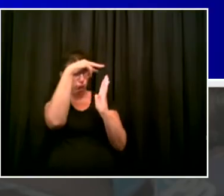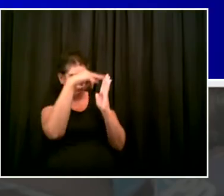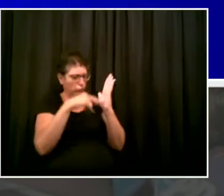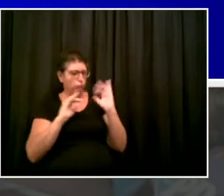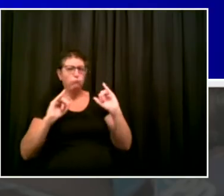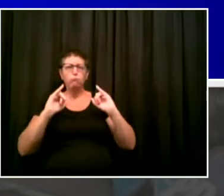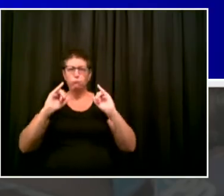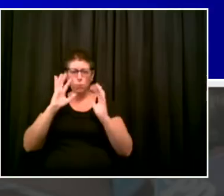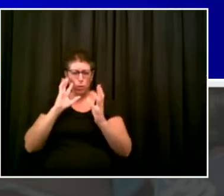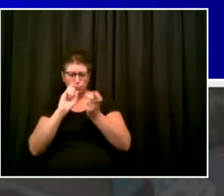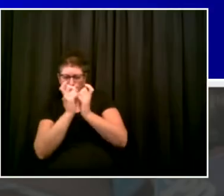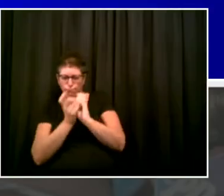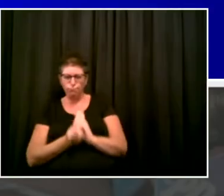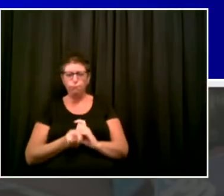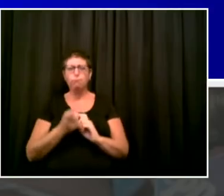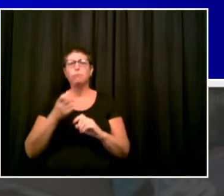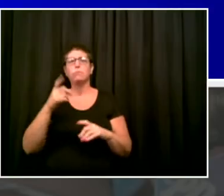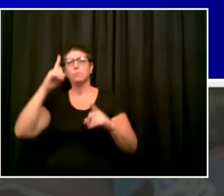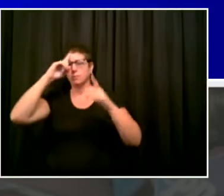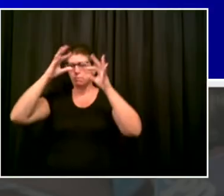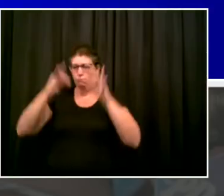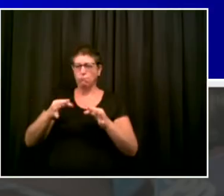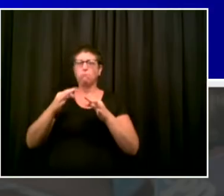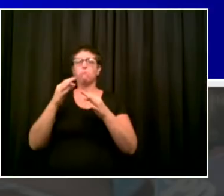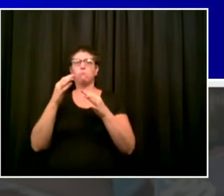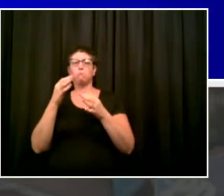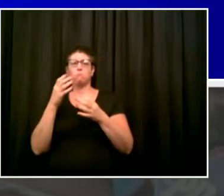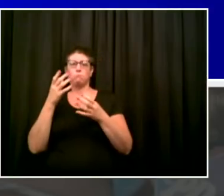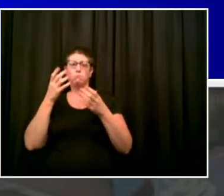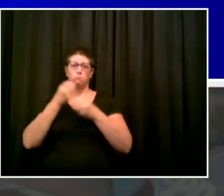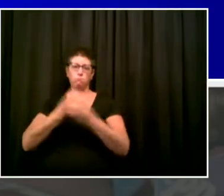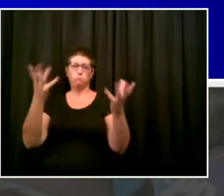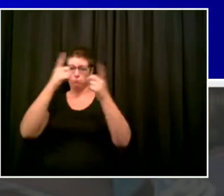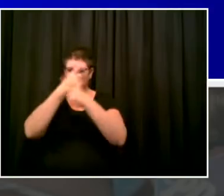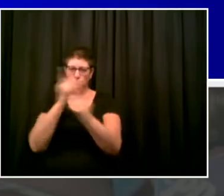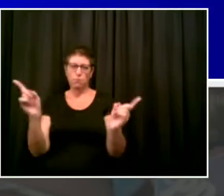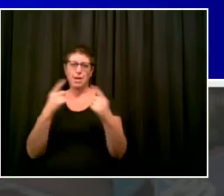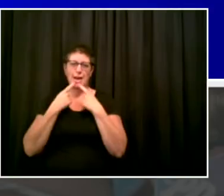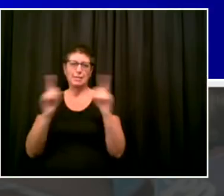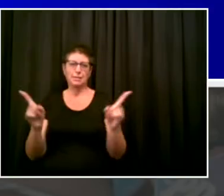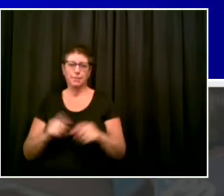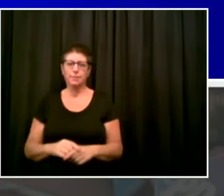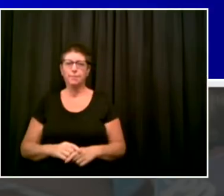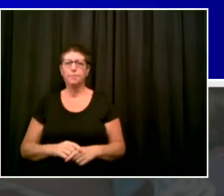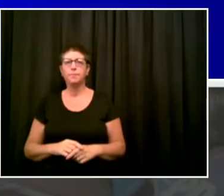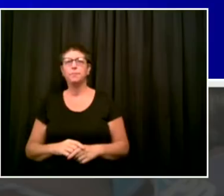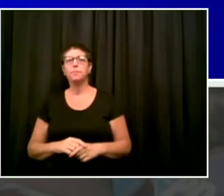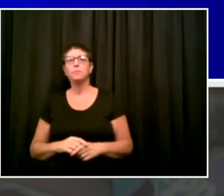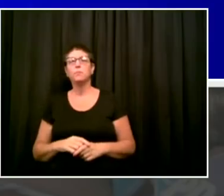THE POLICY. BUT THE BOTTOM LINE IS THIS. NYPD EVERYDAY DOES AN EXTRAORDINARY JOB OF